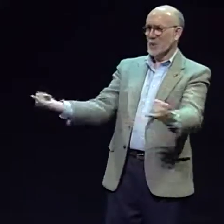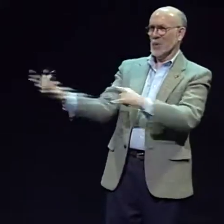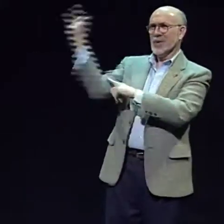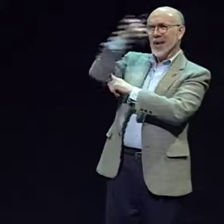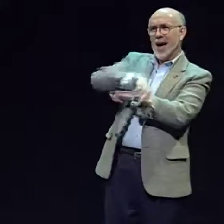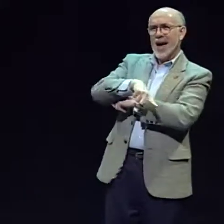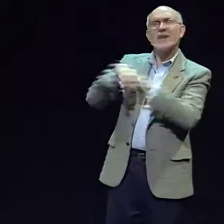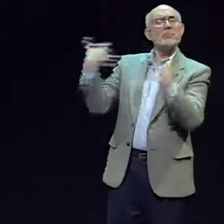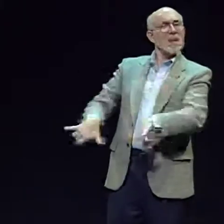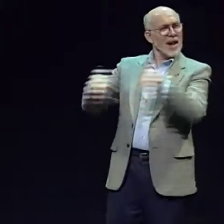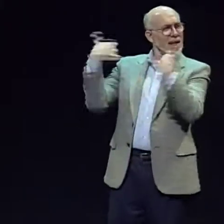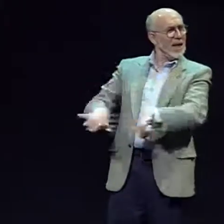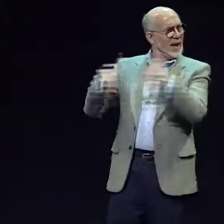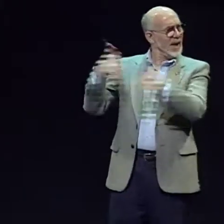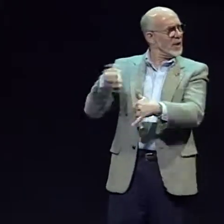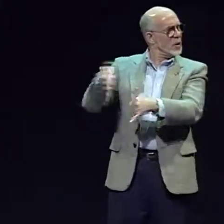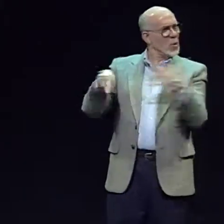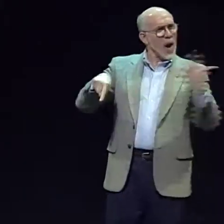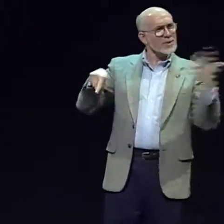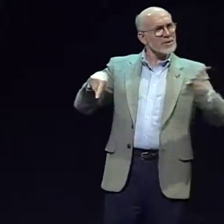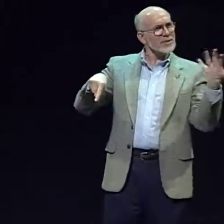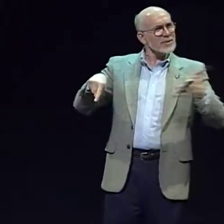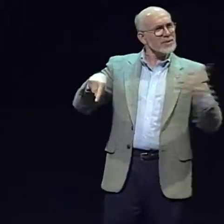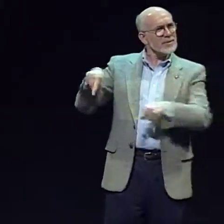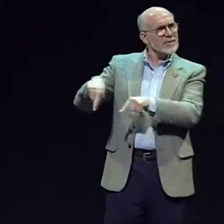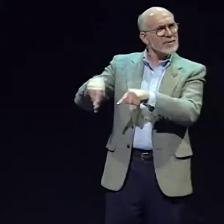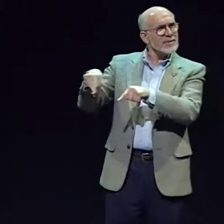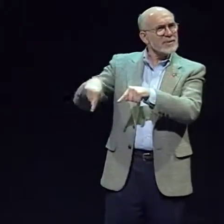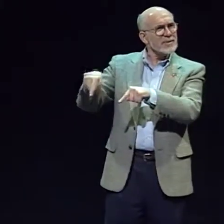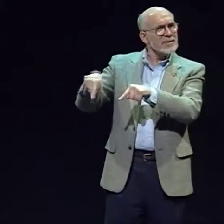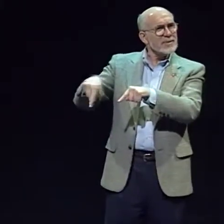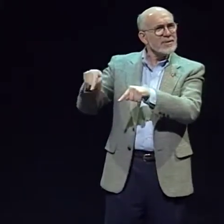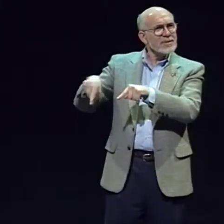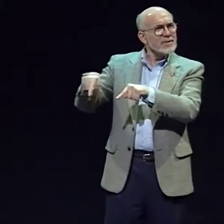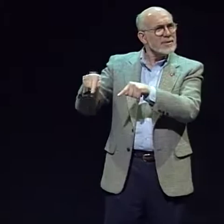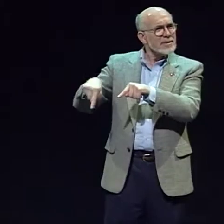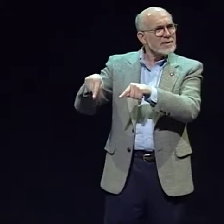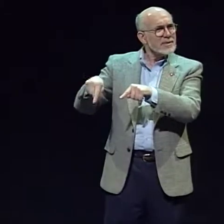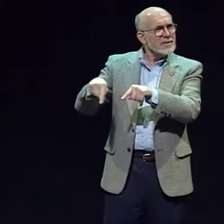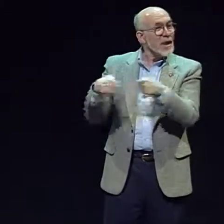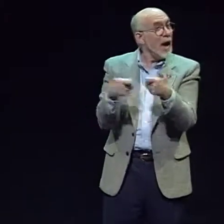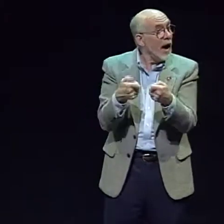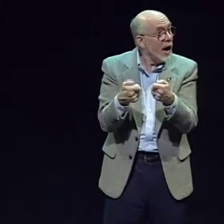WHEN YOU LOOK AT CHILDREN TODAY AND THEY PLAY, WHAT DO YOU SEE?